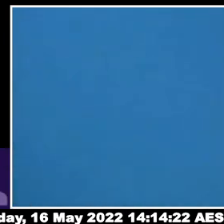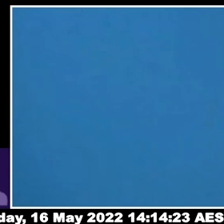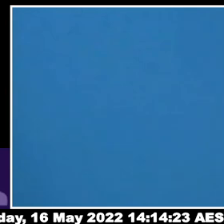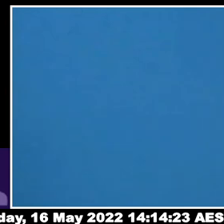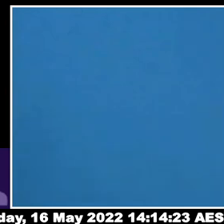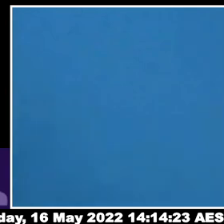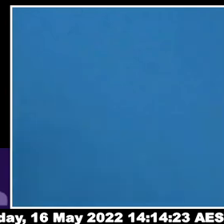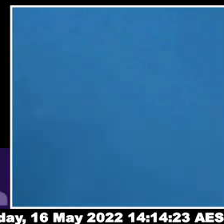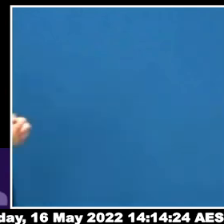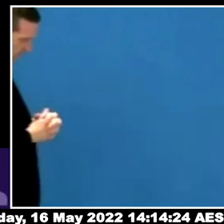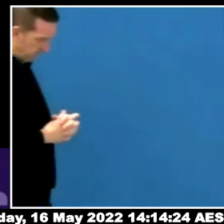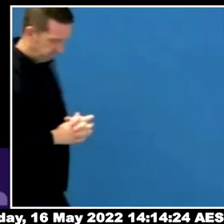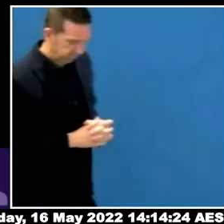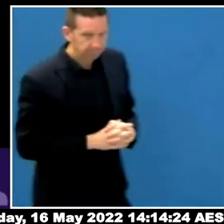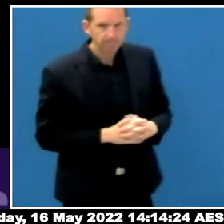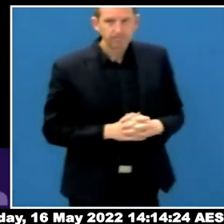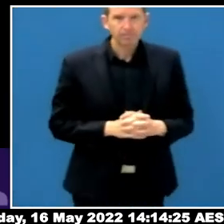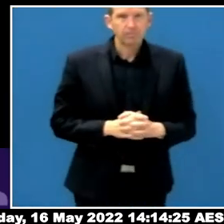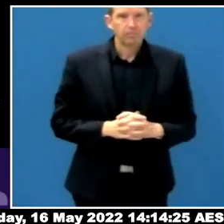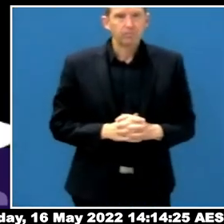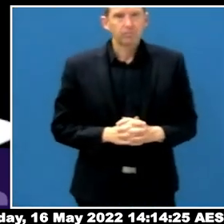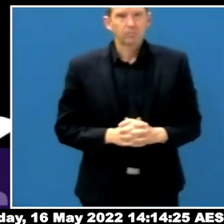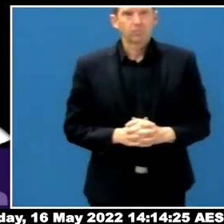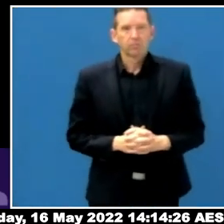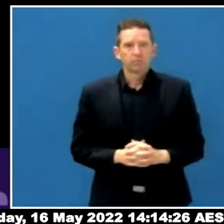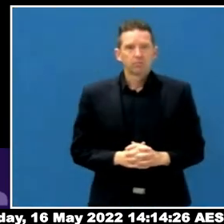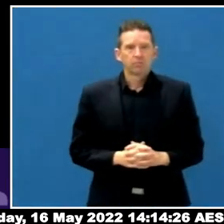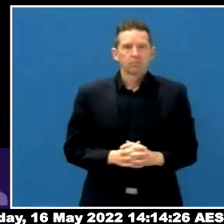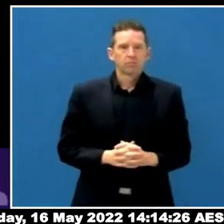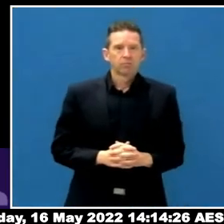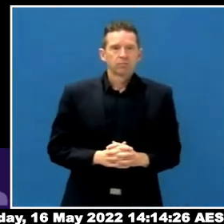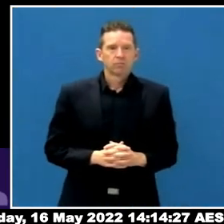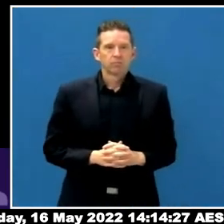Okay. MR FOGARTY: This is an email, I think you were referring to it a moment ago,